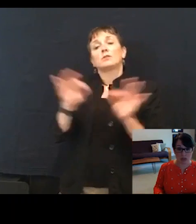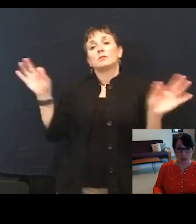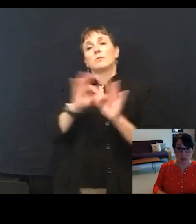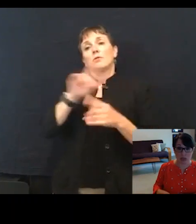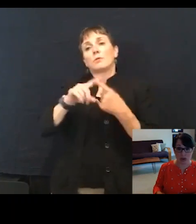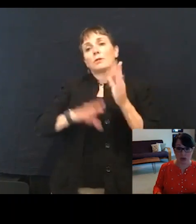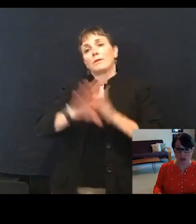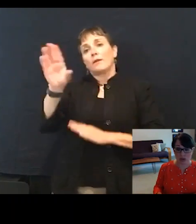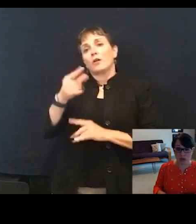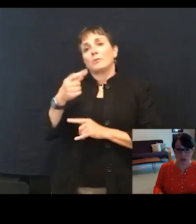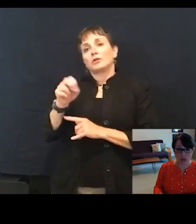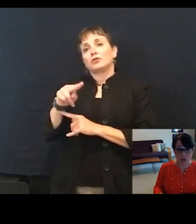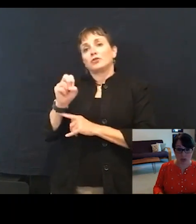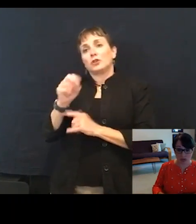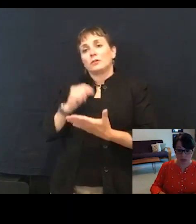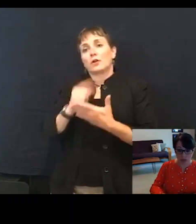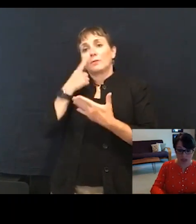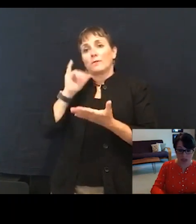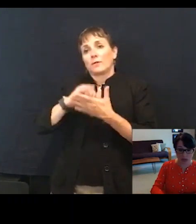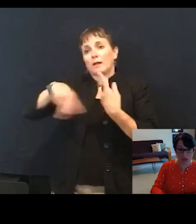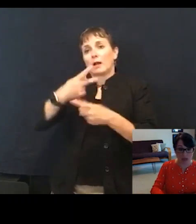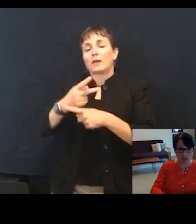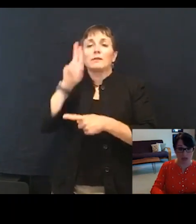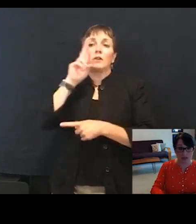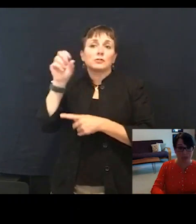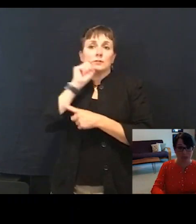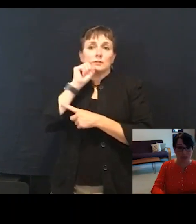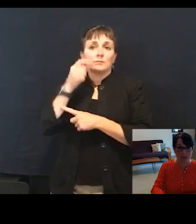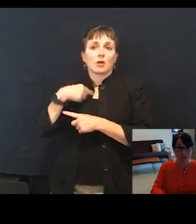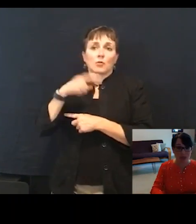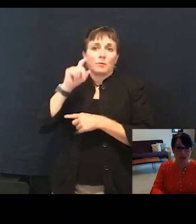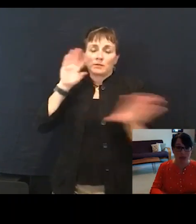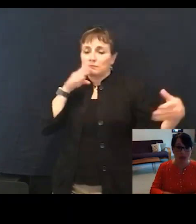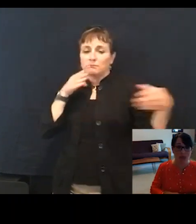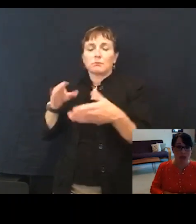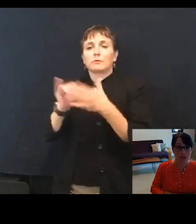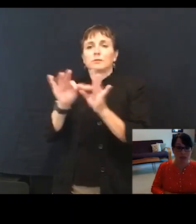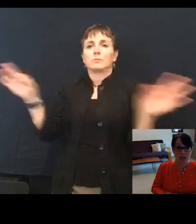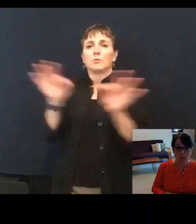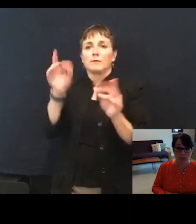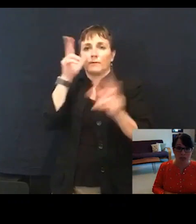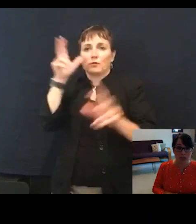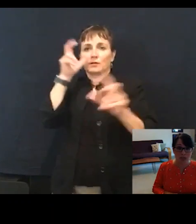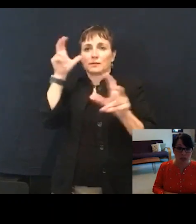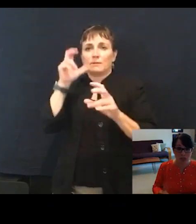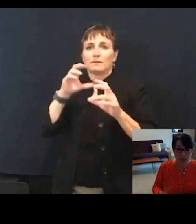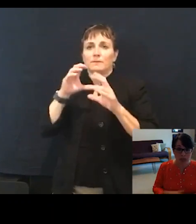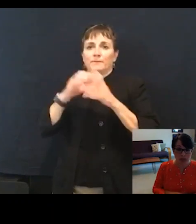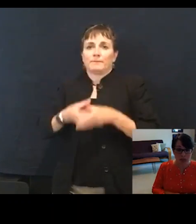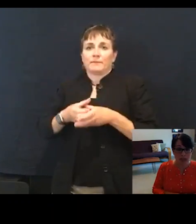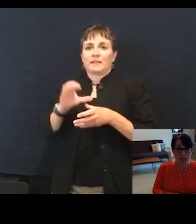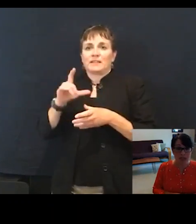that we target those really important photoreceptor cells. So that brings us to that fact indeed,